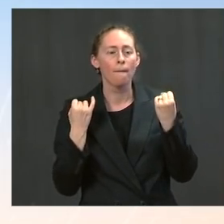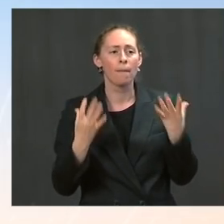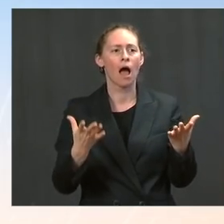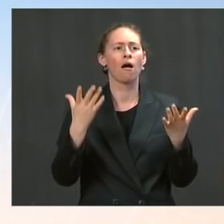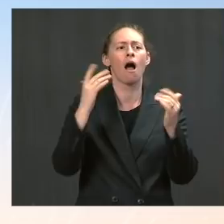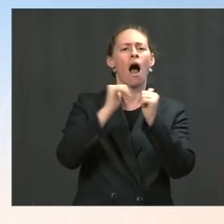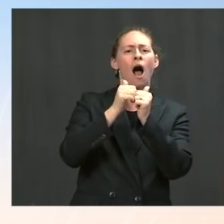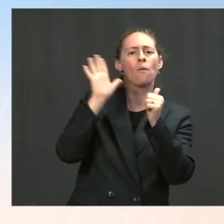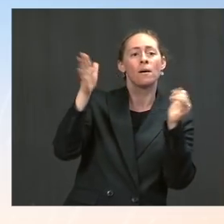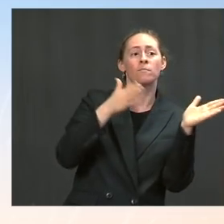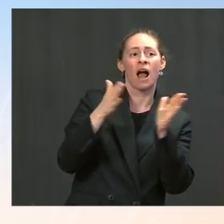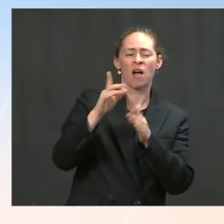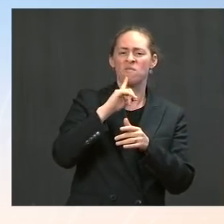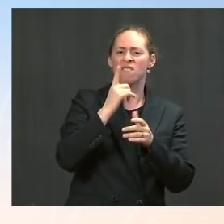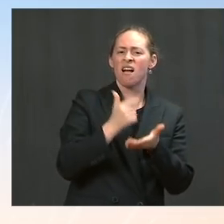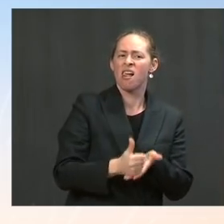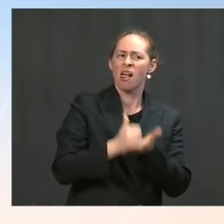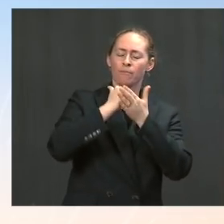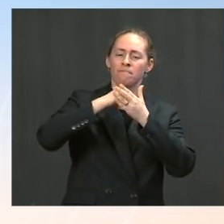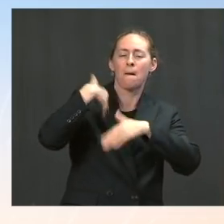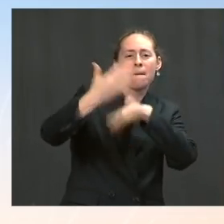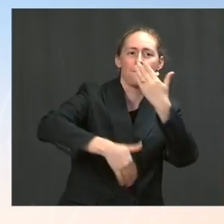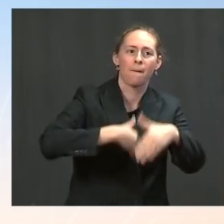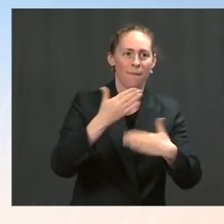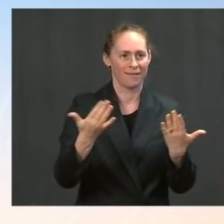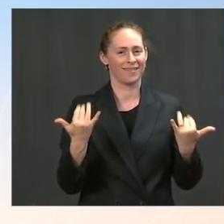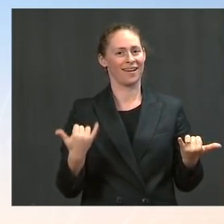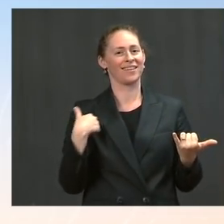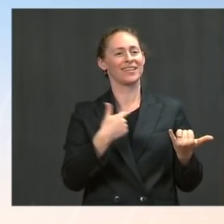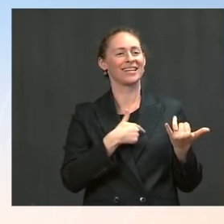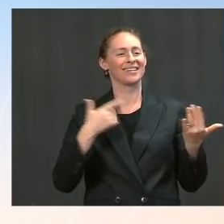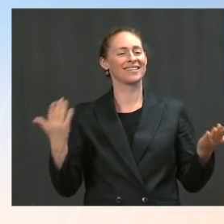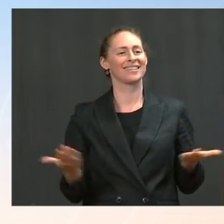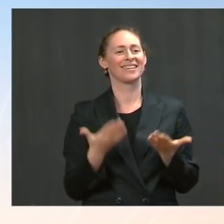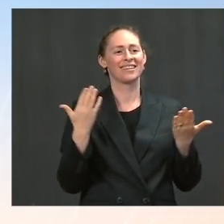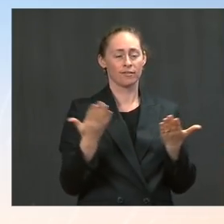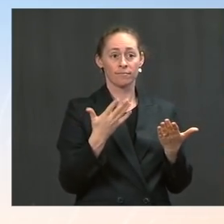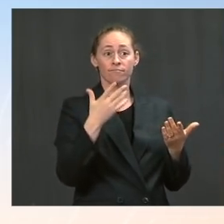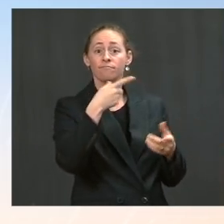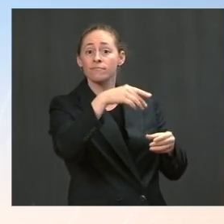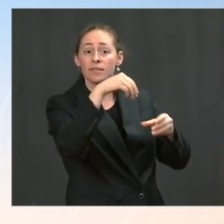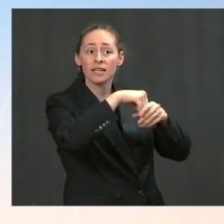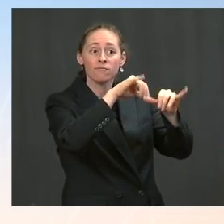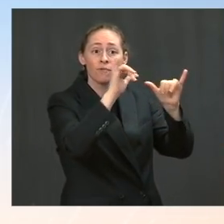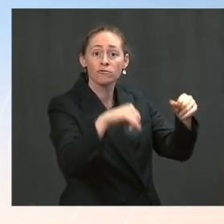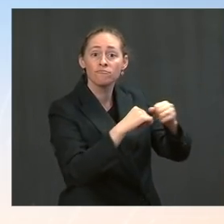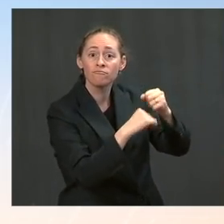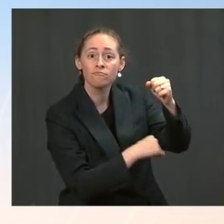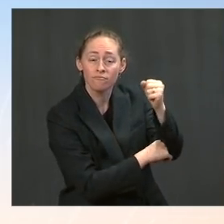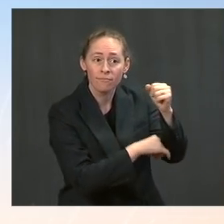and why we need the infrastructure agreement and his Build Back Better plan to sustain that growth in the years to come